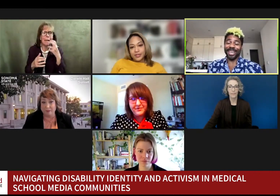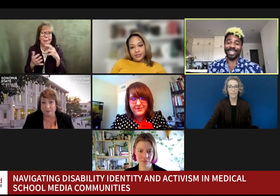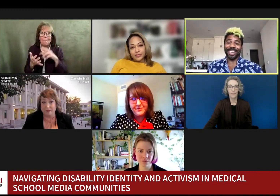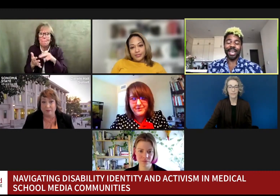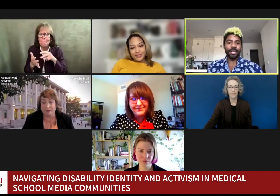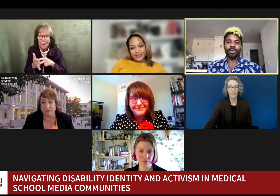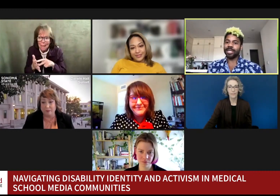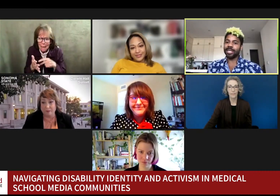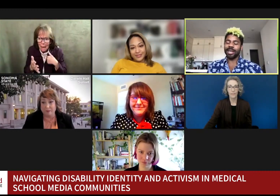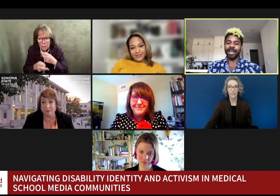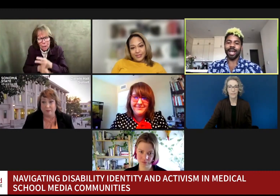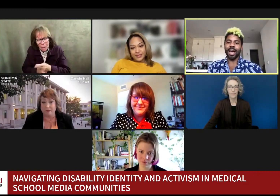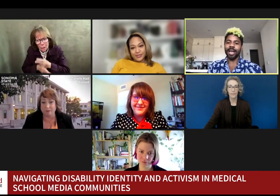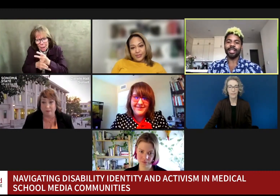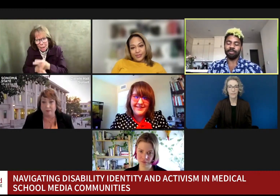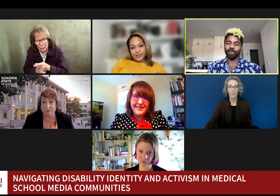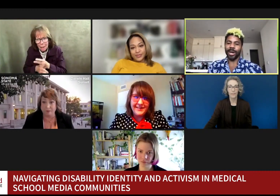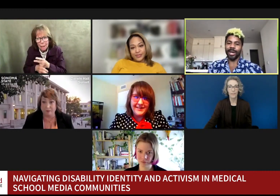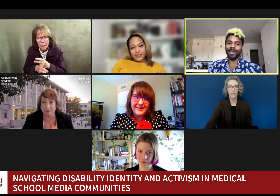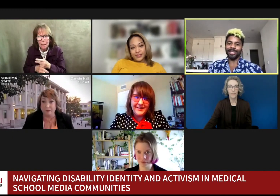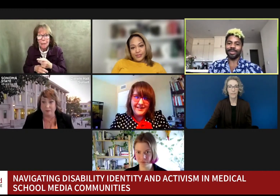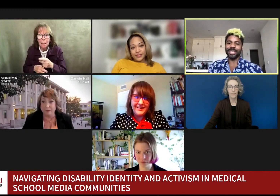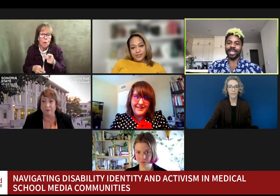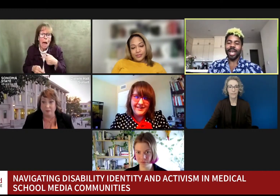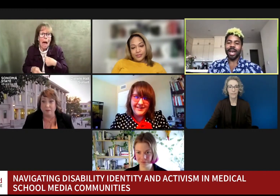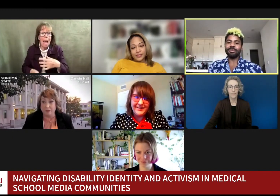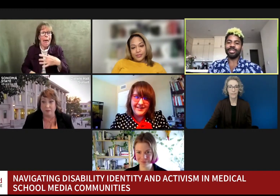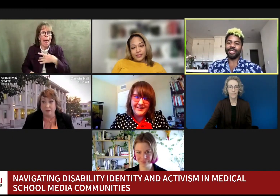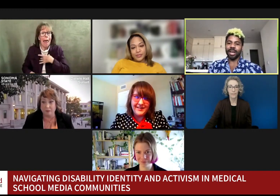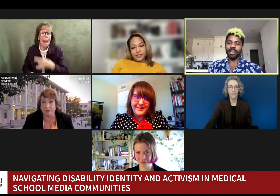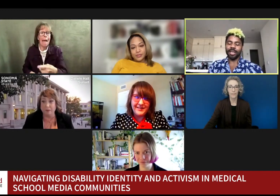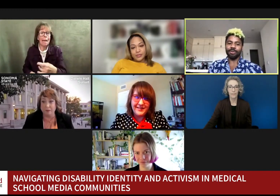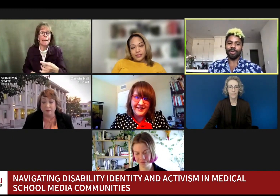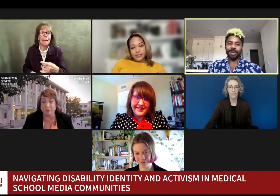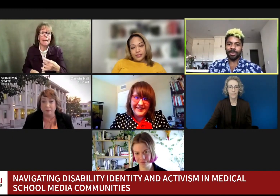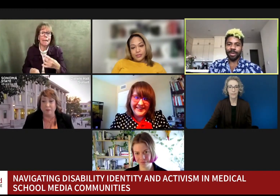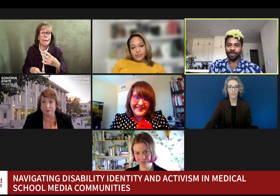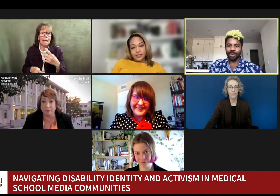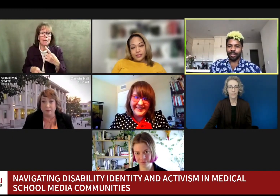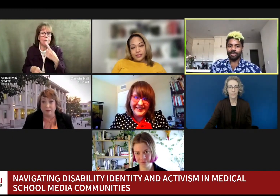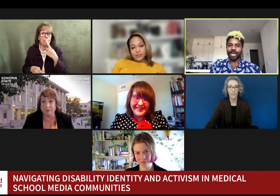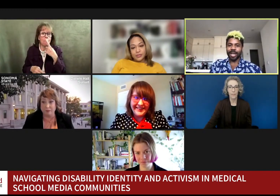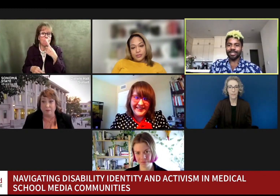you can say I love bread, and somebody's like, how dare you? What about people with Gluten allergies?